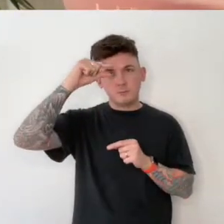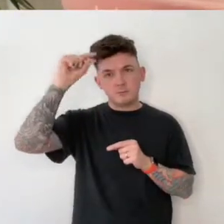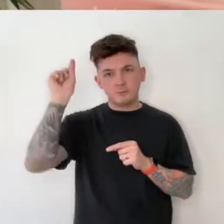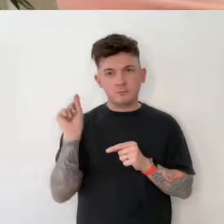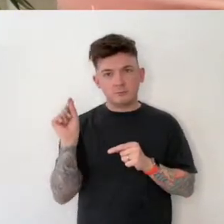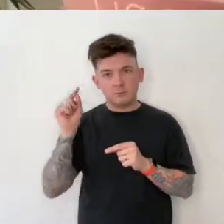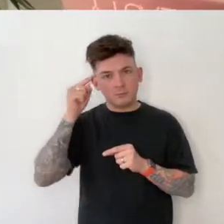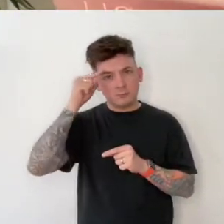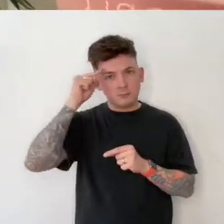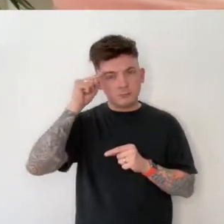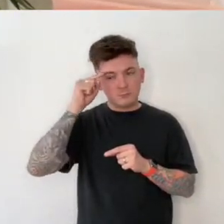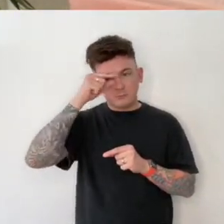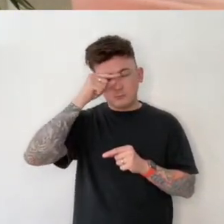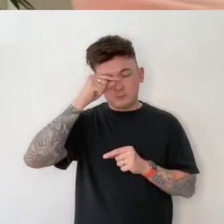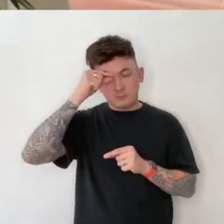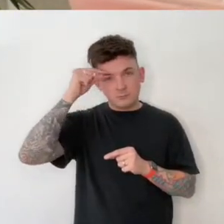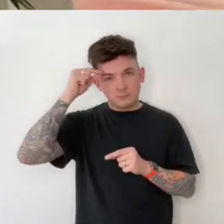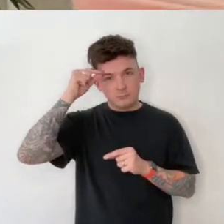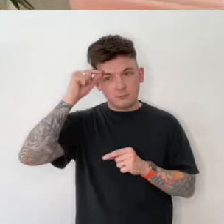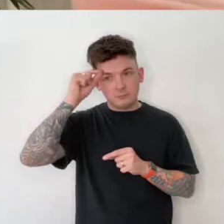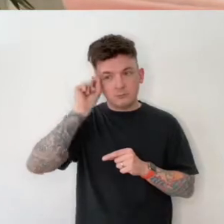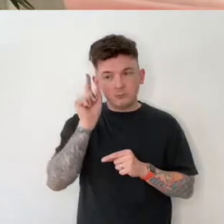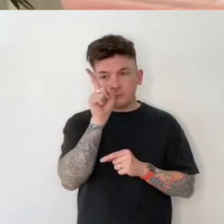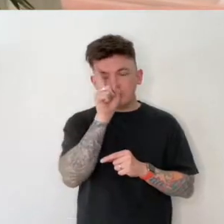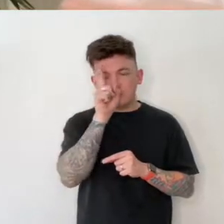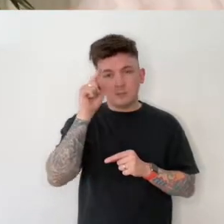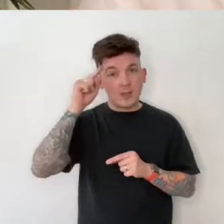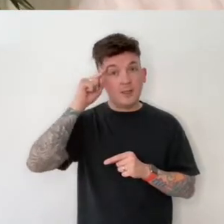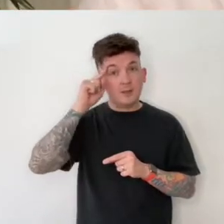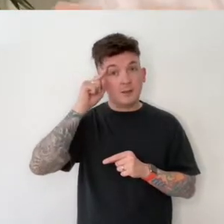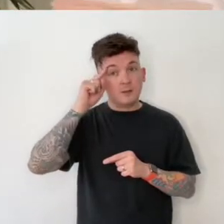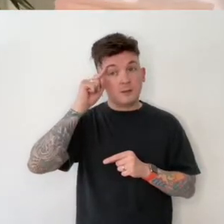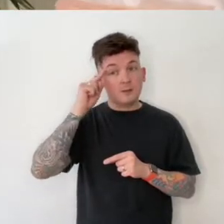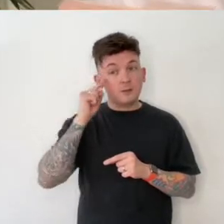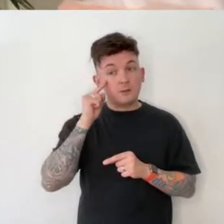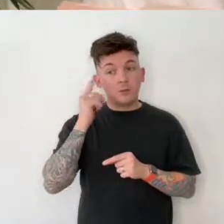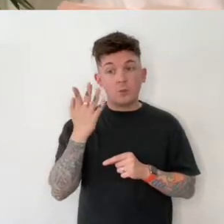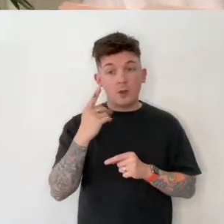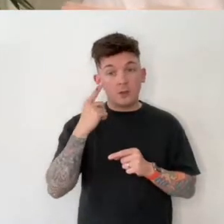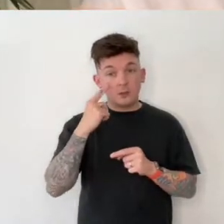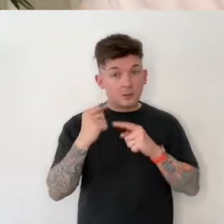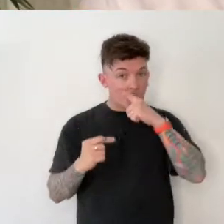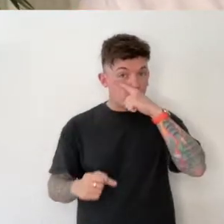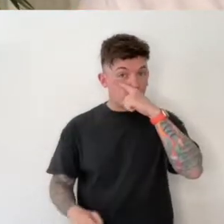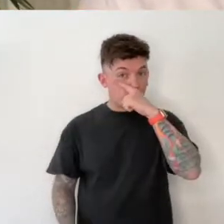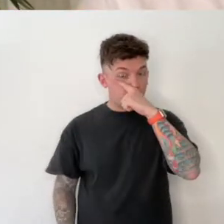arch, just there, and then if you go from a corner of nose to the corner of the eye